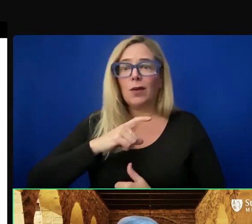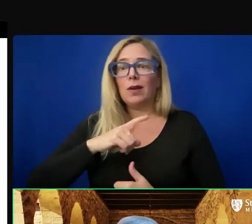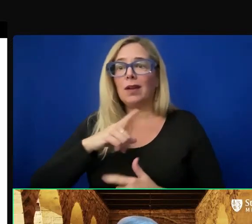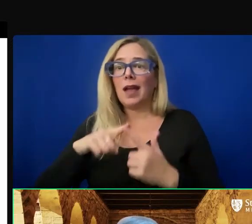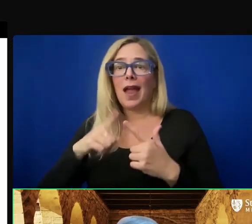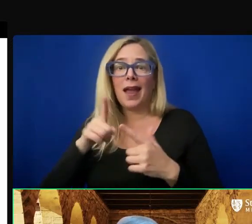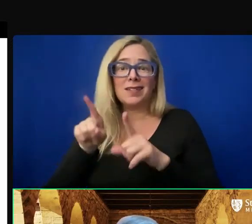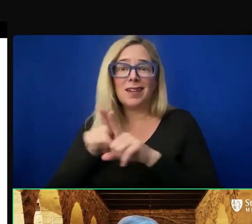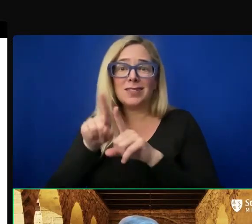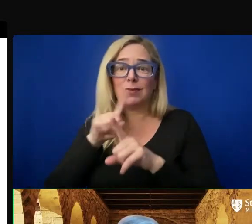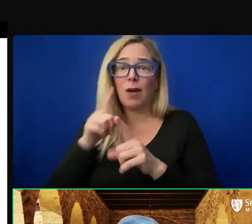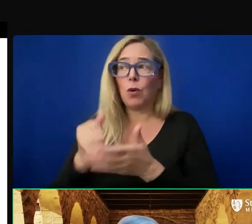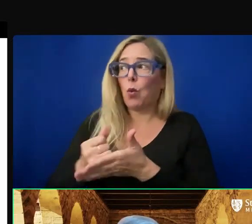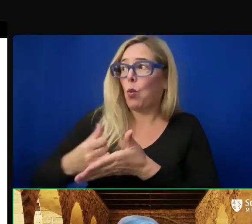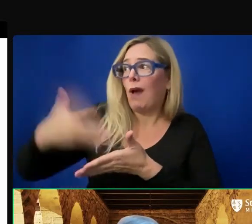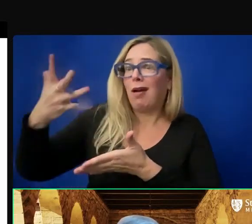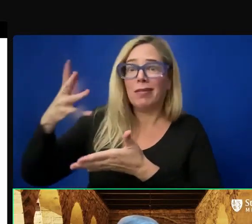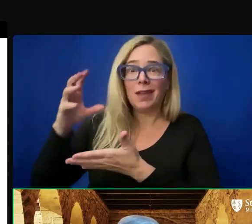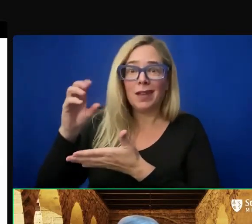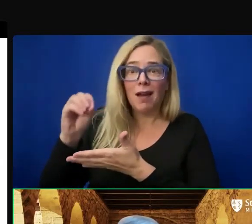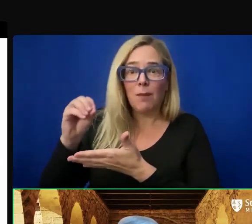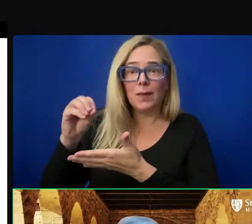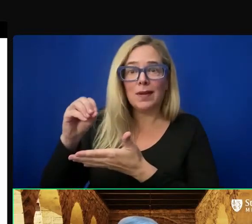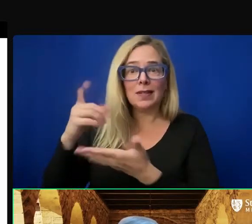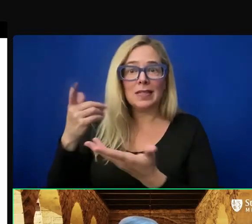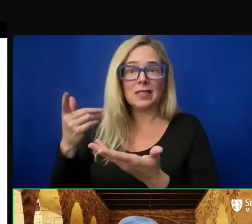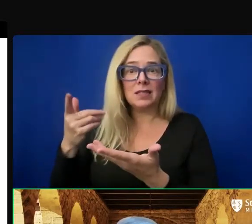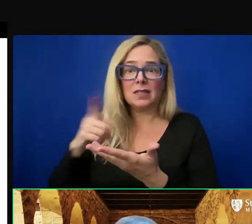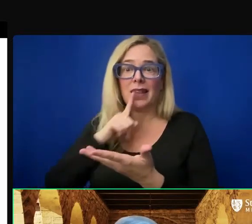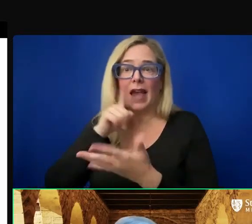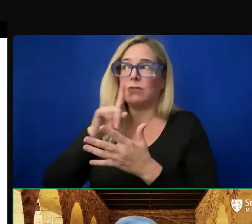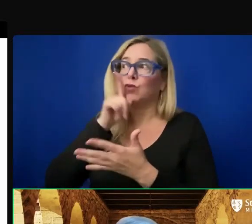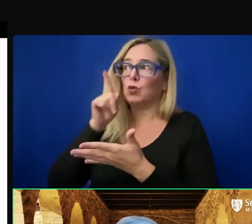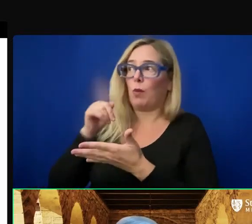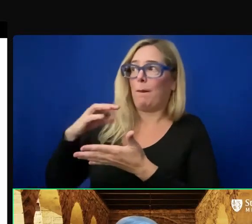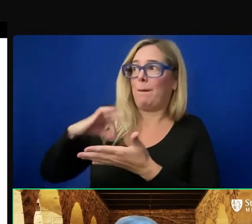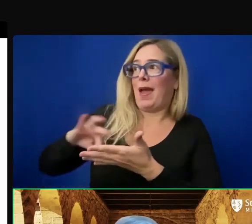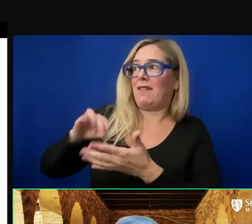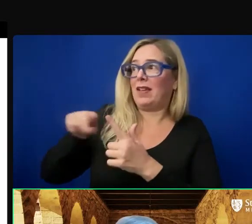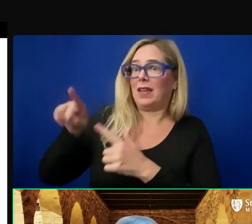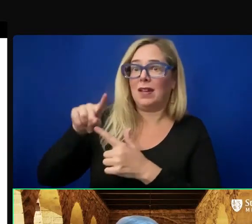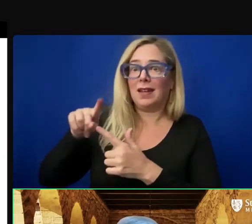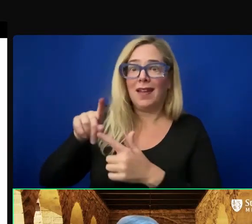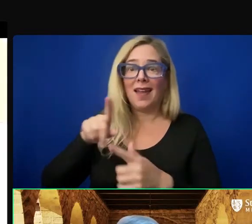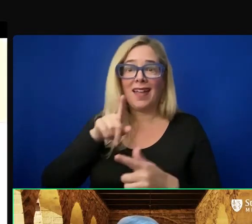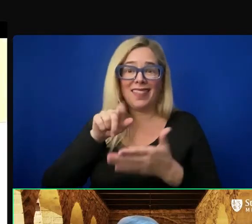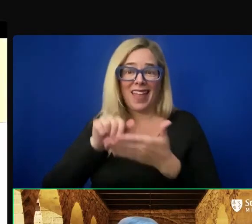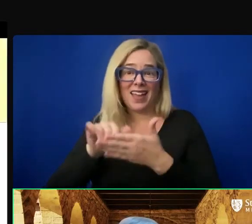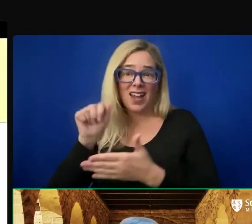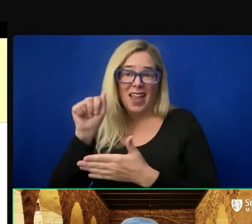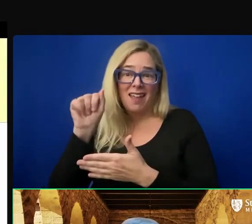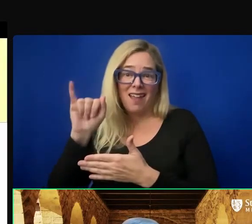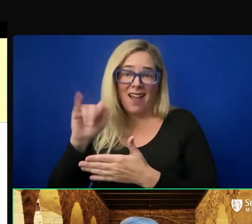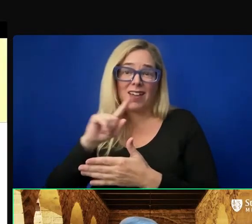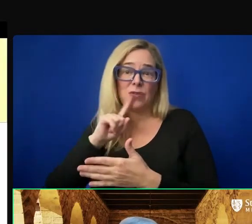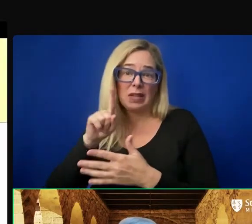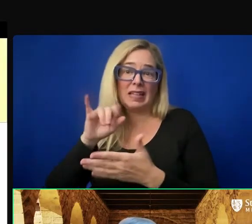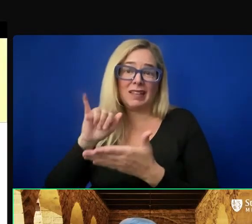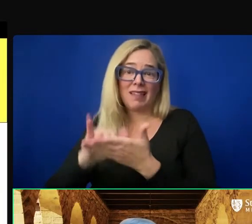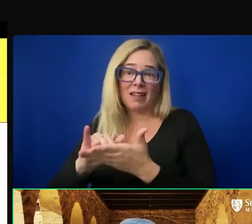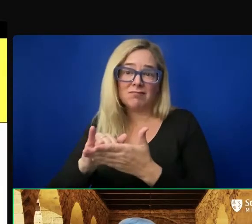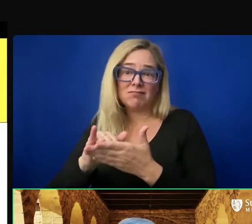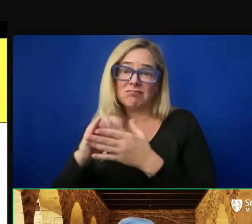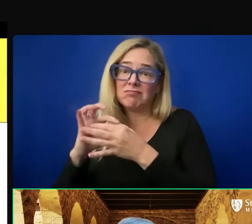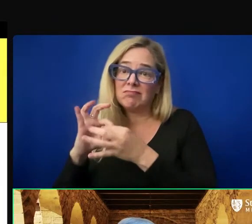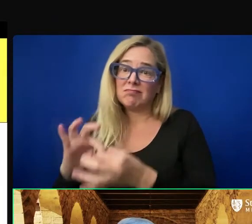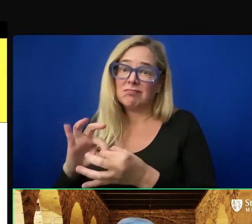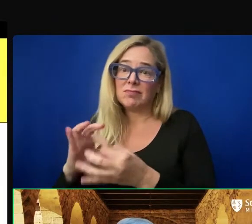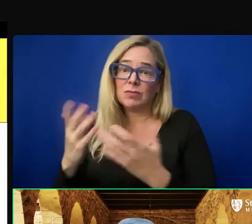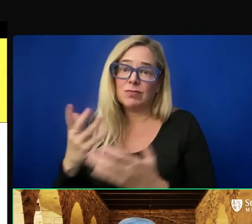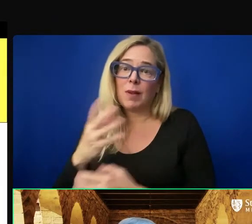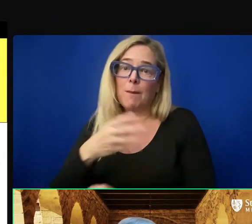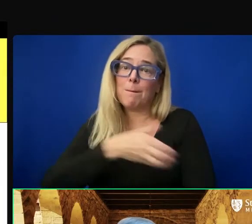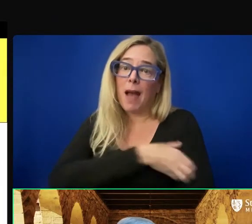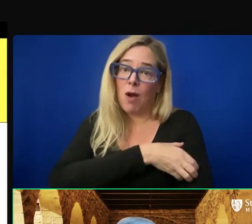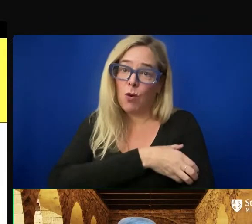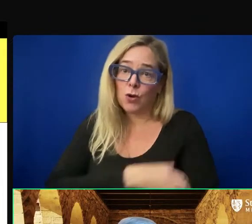ends by saying that artificial intelligence is a registry of power. This slide over here shows you